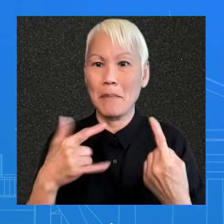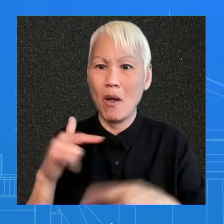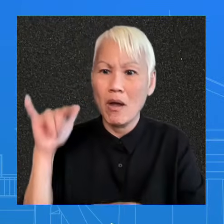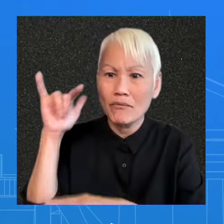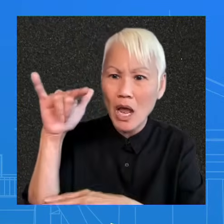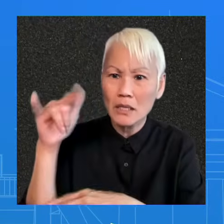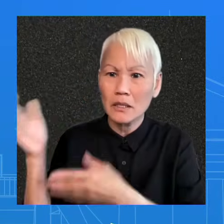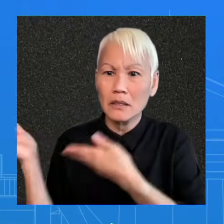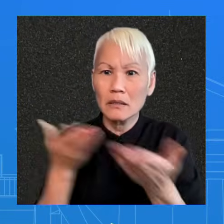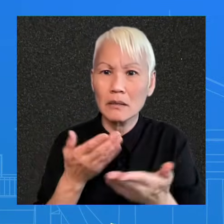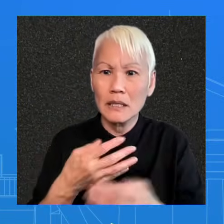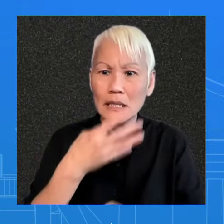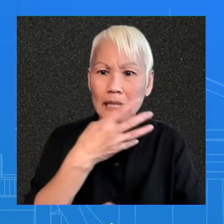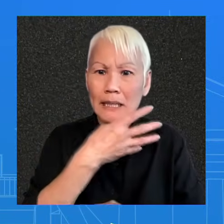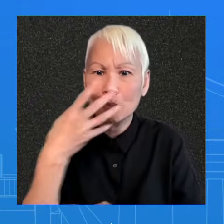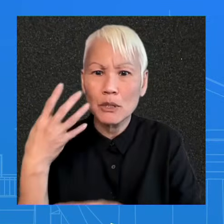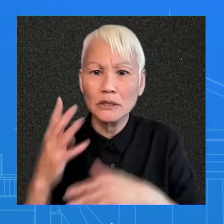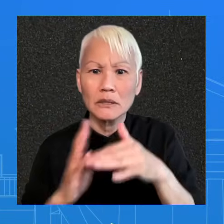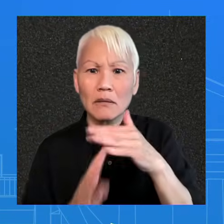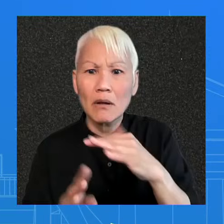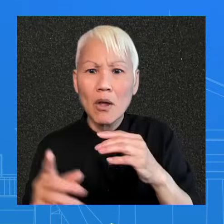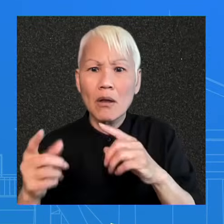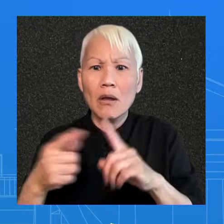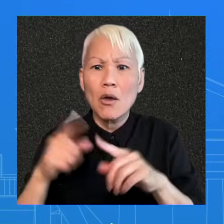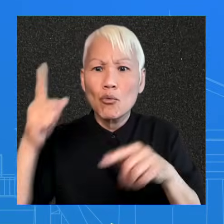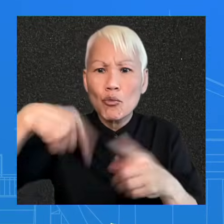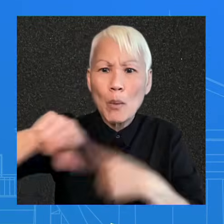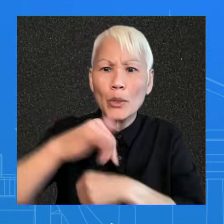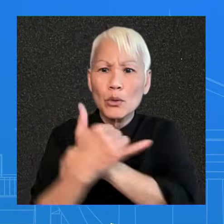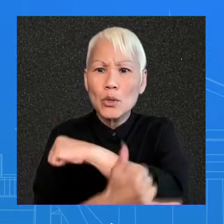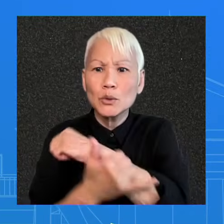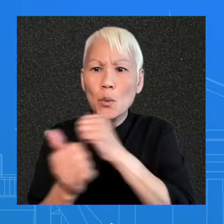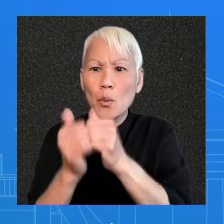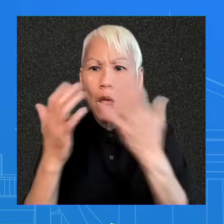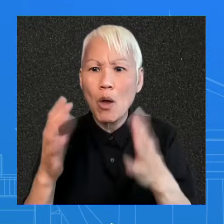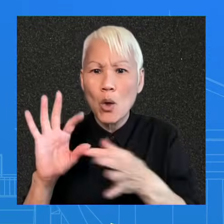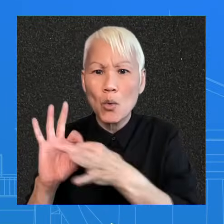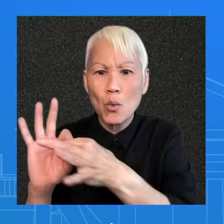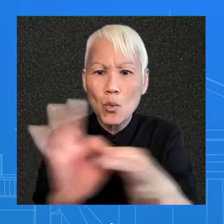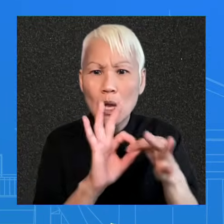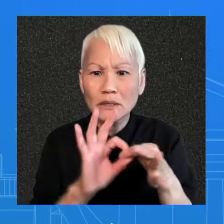we've talked about this --state or local officials as well --is dangerous and unacceptable.